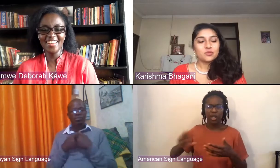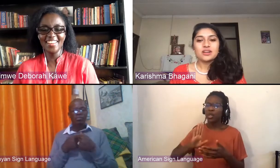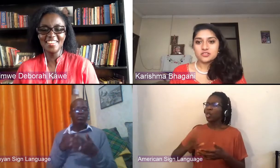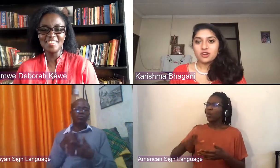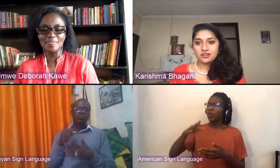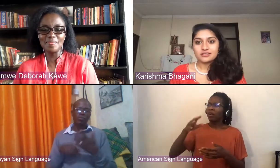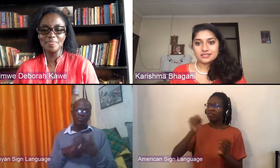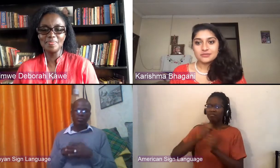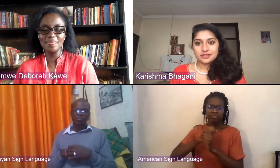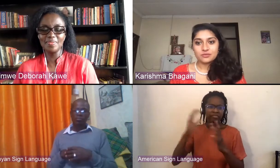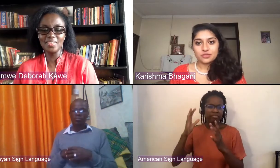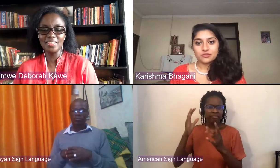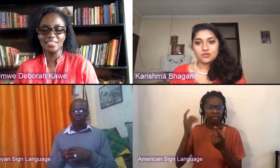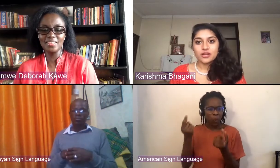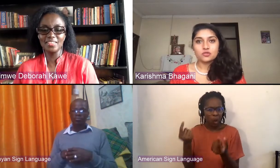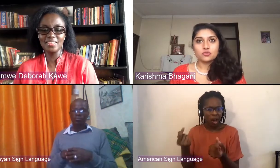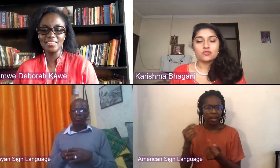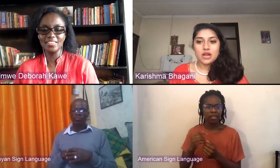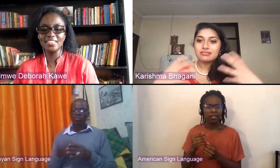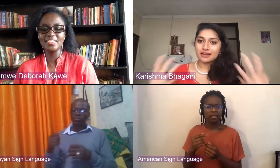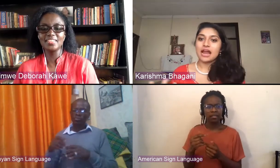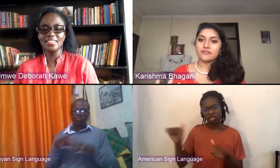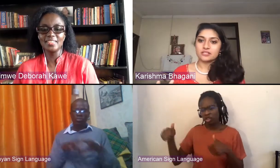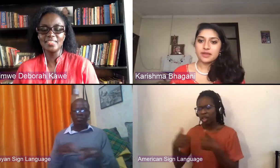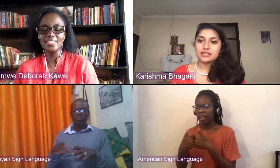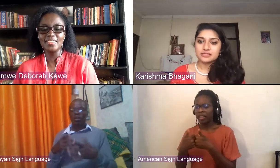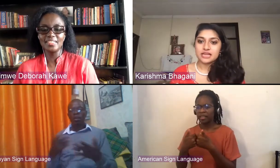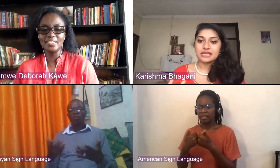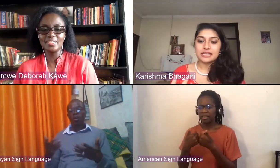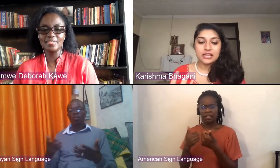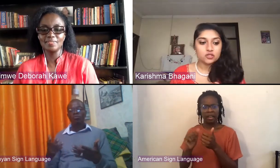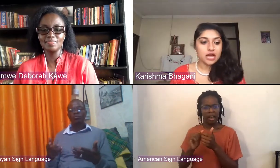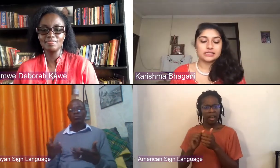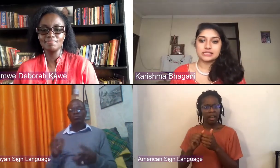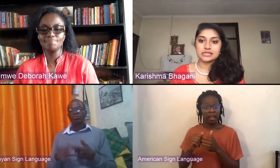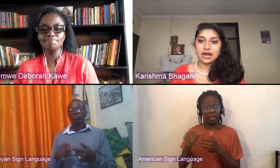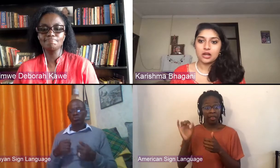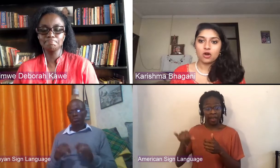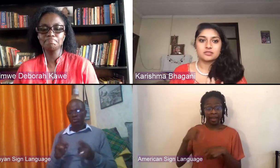What are the struggles with trying to create that kind of space that engages artists in dialogues